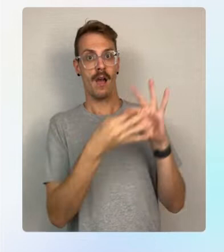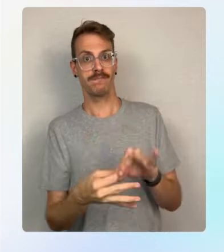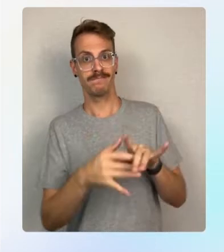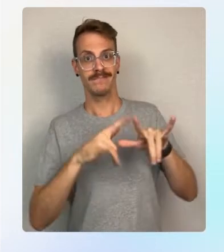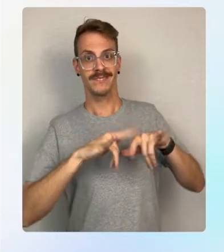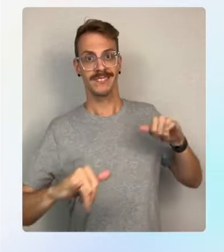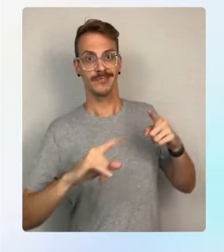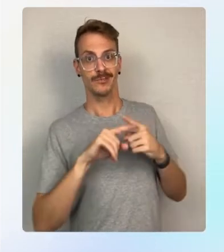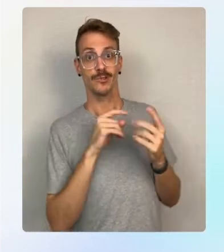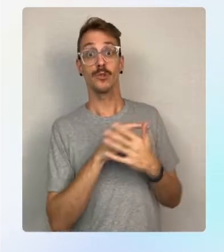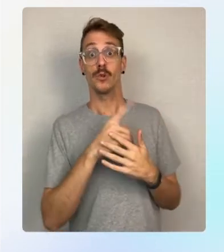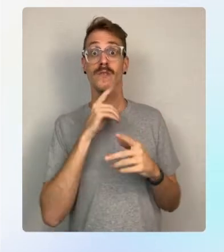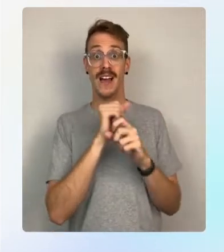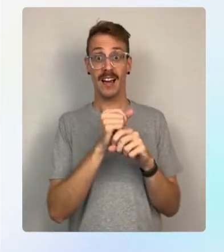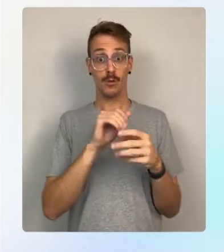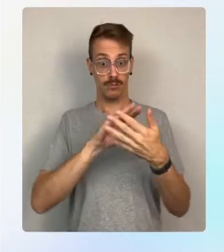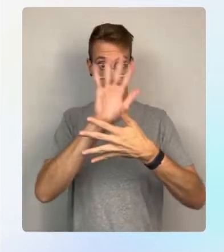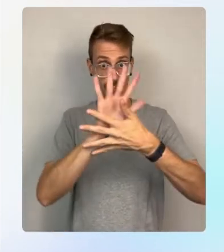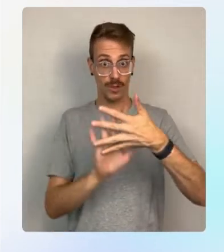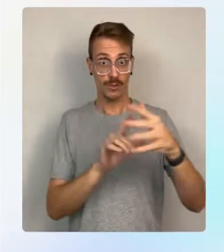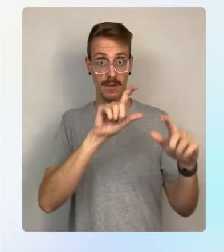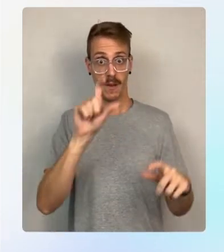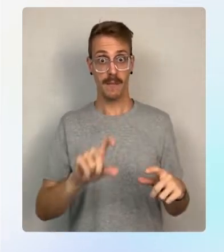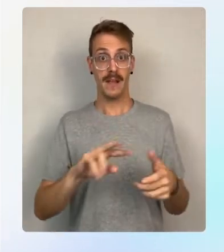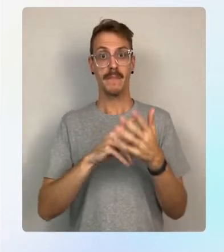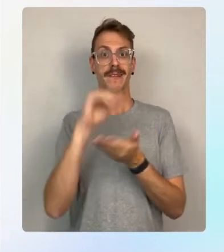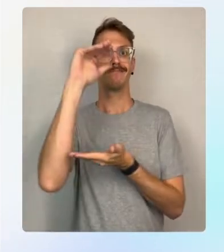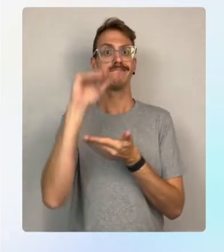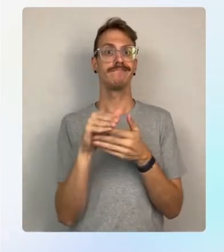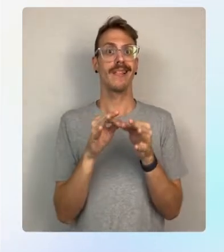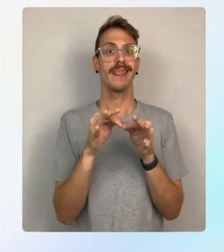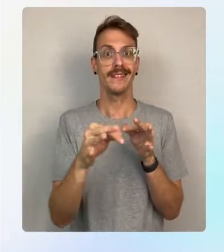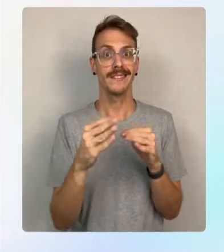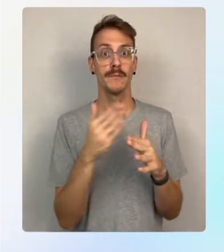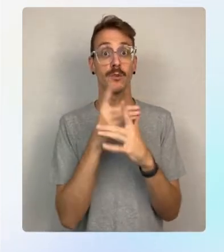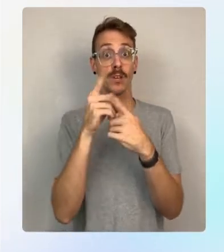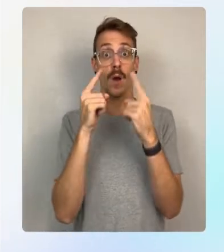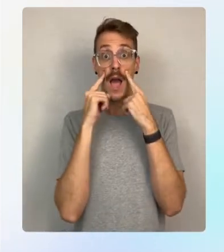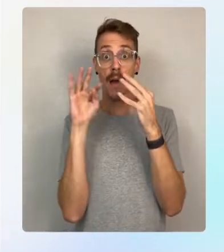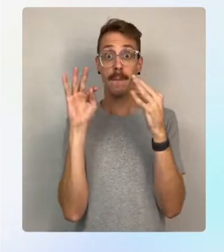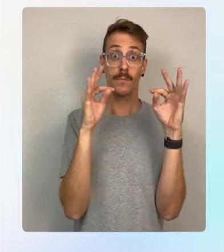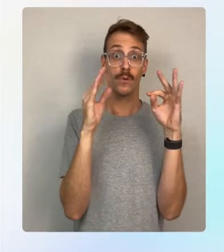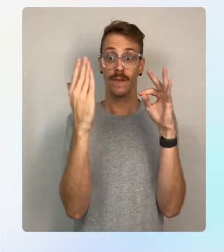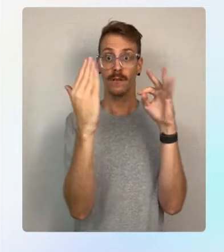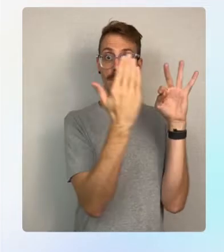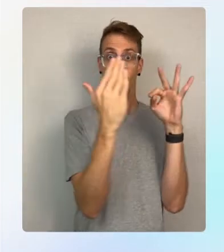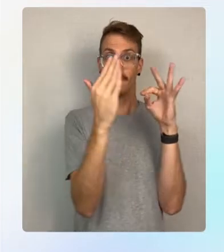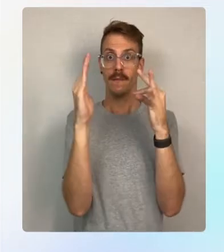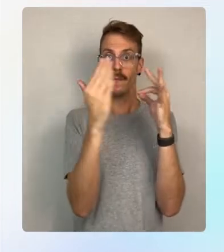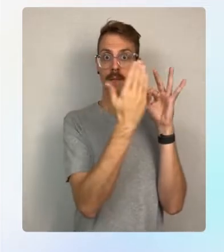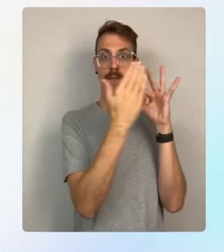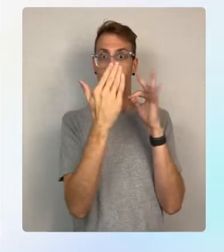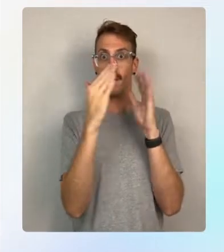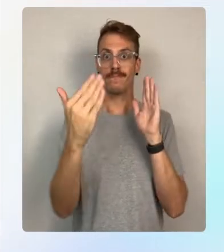to the rendering pipeline in order to minimize the latency between eye movement and the display time.